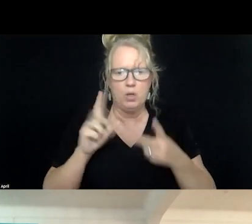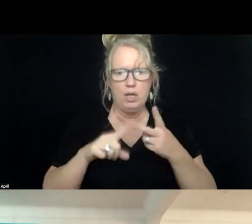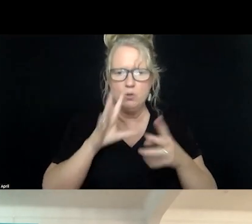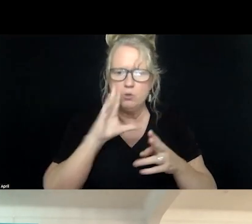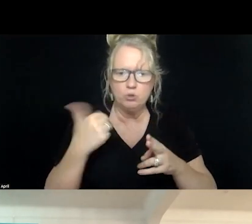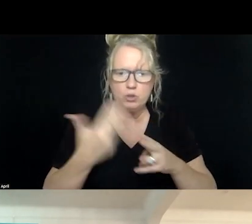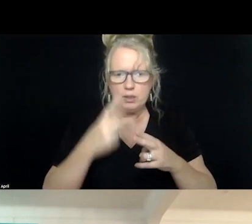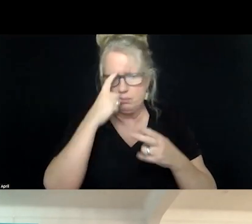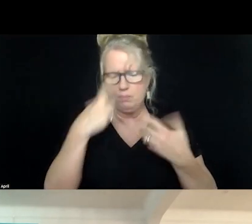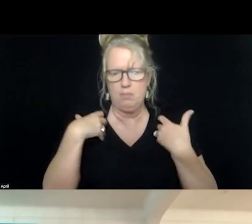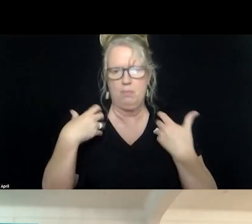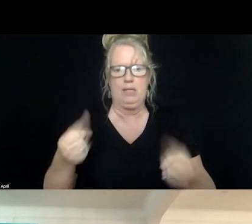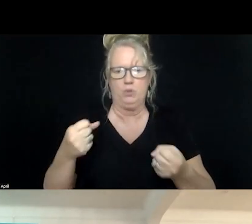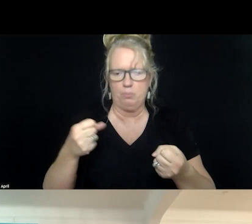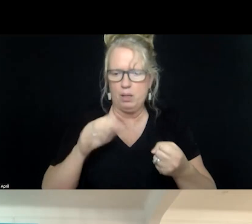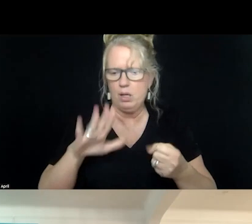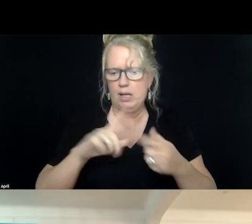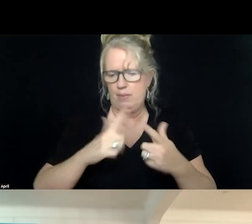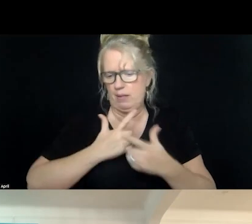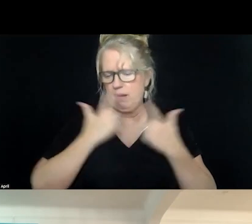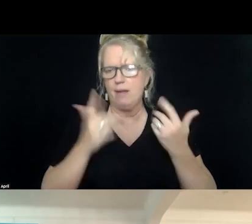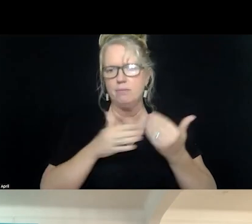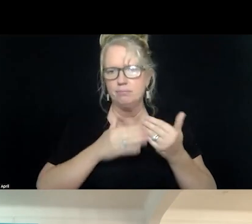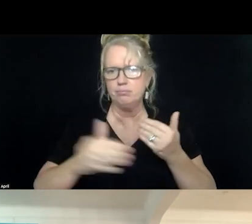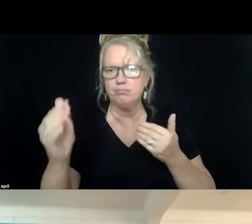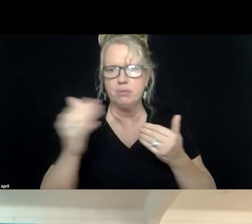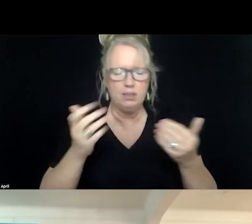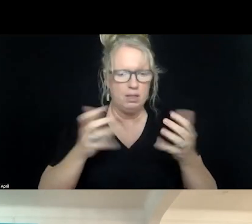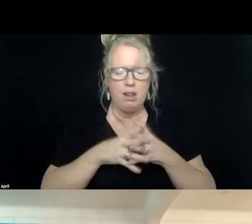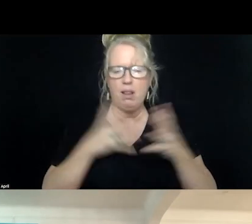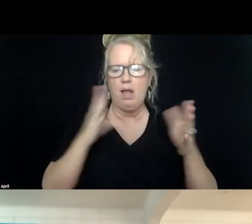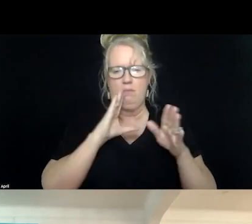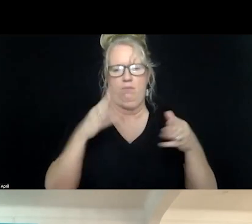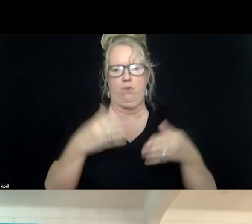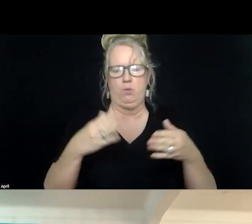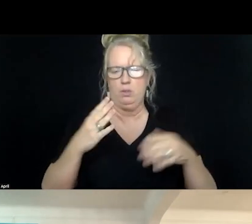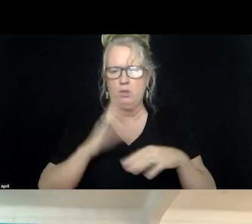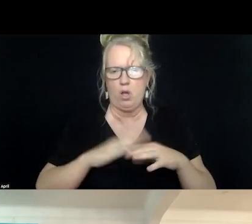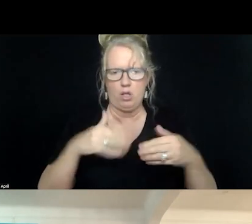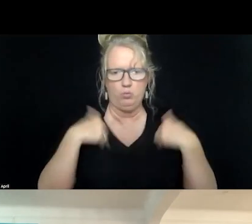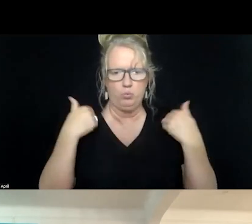HEALTH AND THE LIFE SPAN? THERE IS A LOT OF FOCUS ON YOUTH.